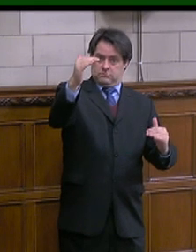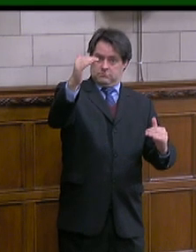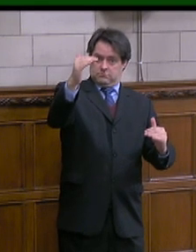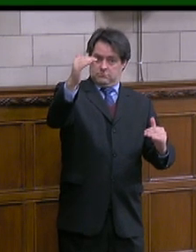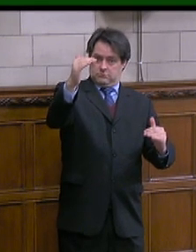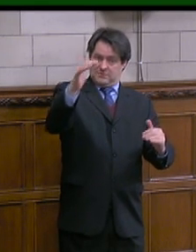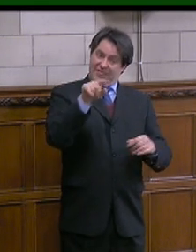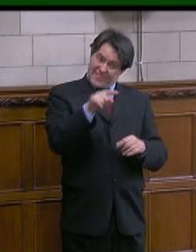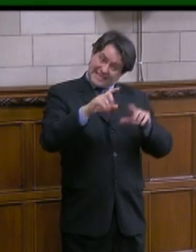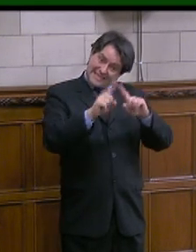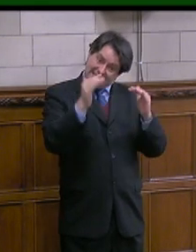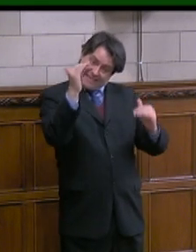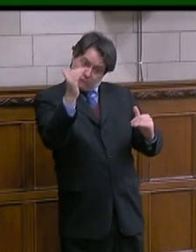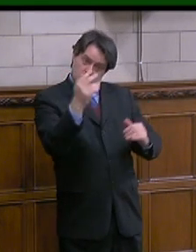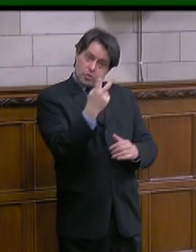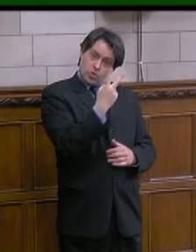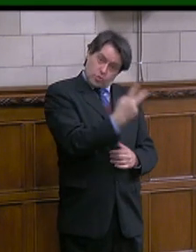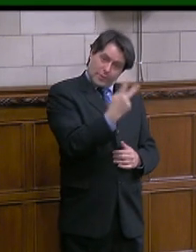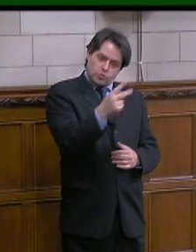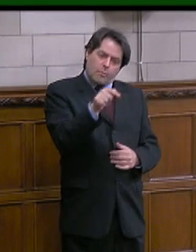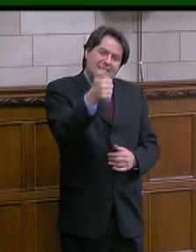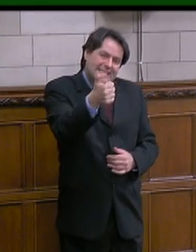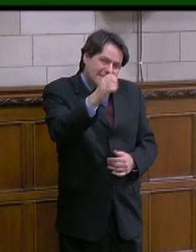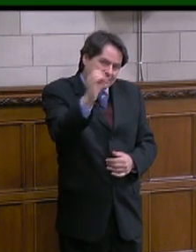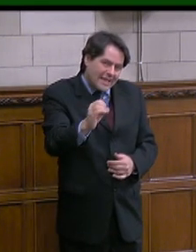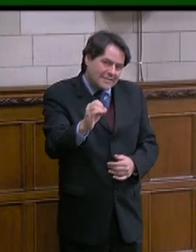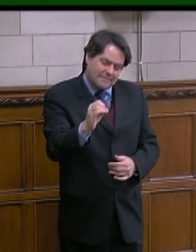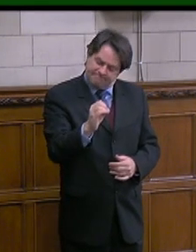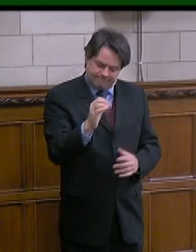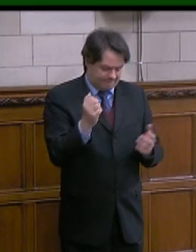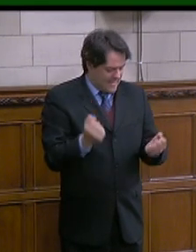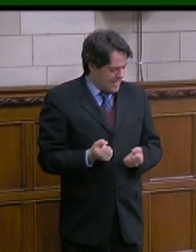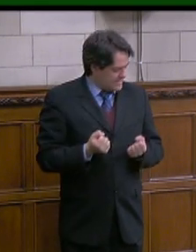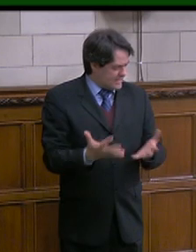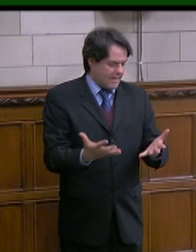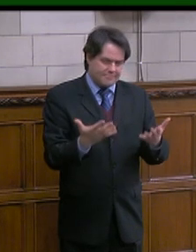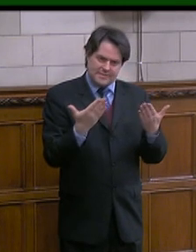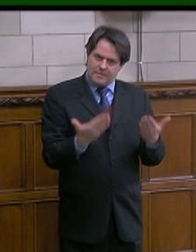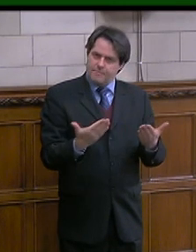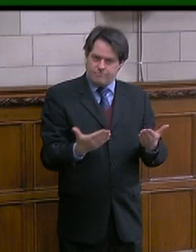That is a difference of more than 20%, which is just not acceptable in this day and age.